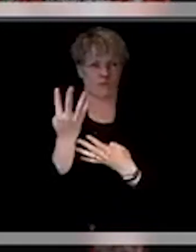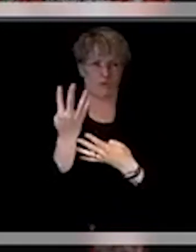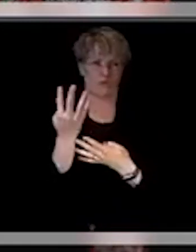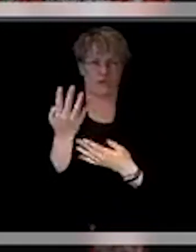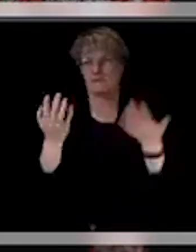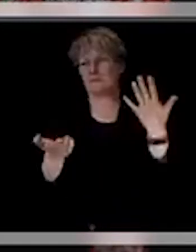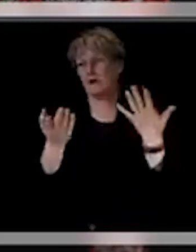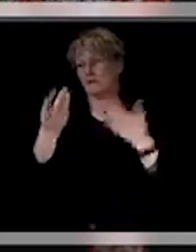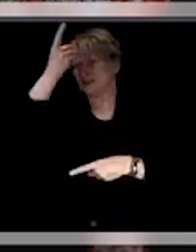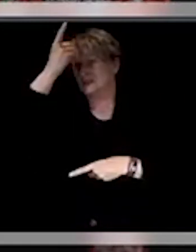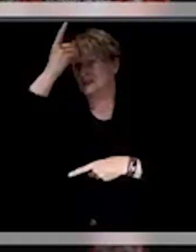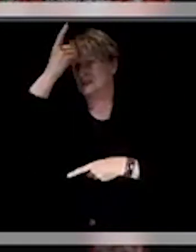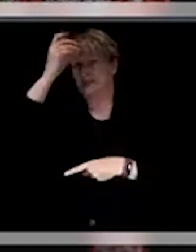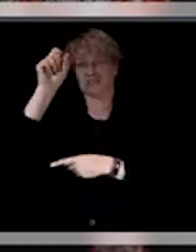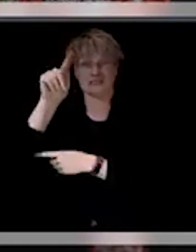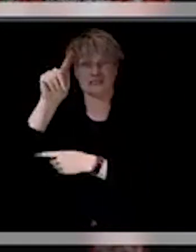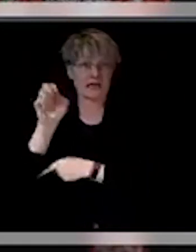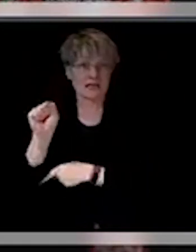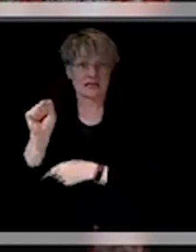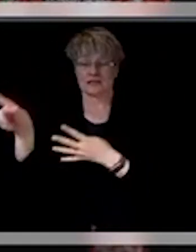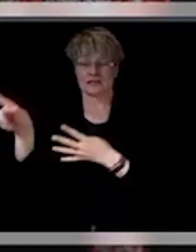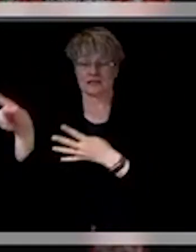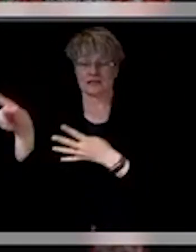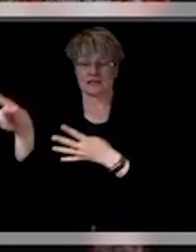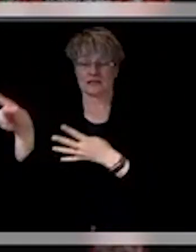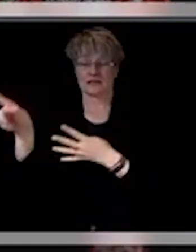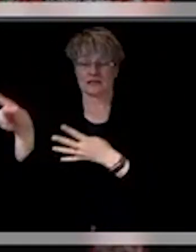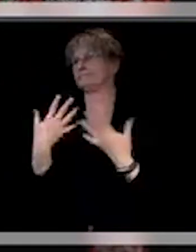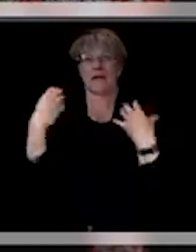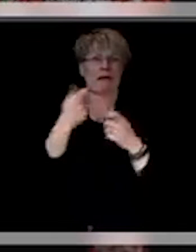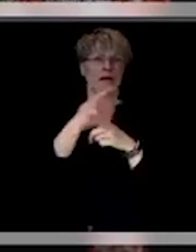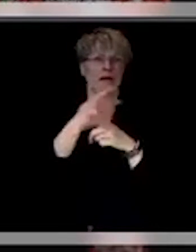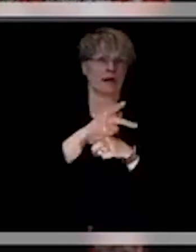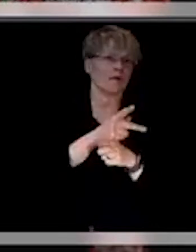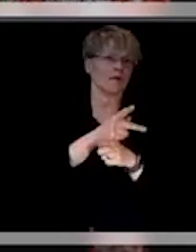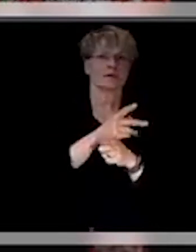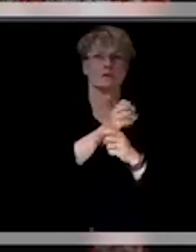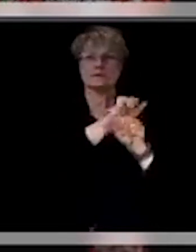our health care system or ability to control and do containment measures. So, if any of